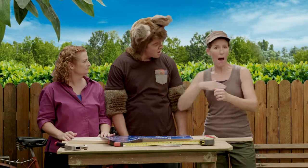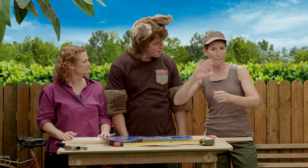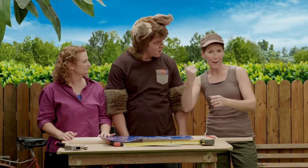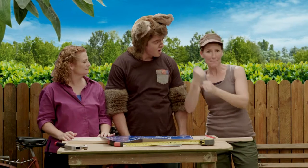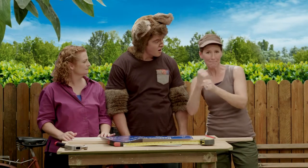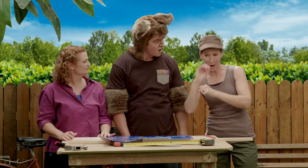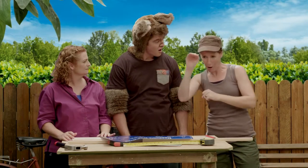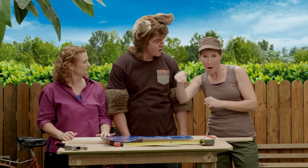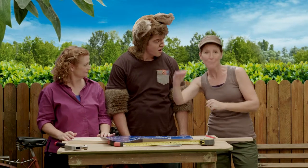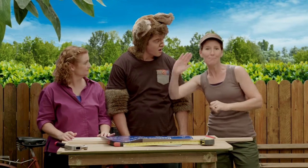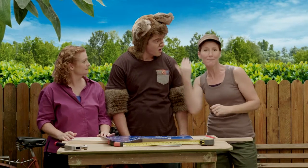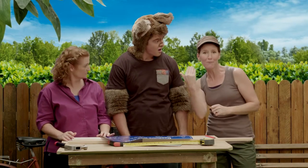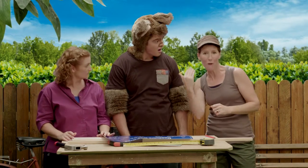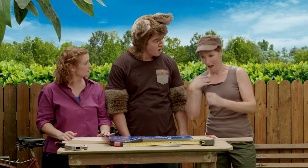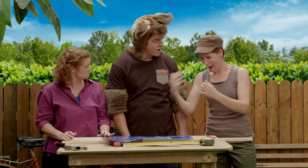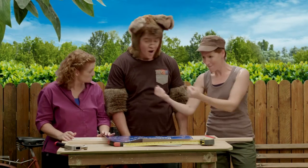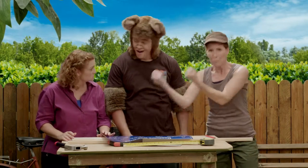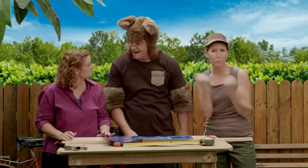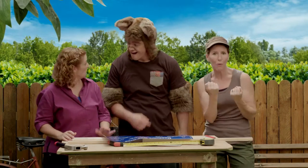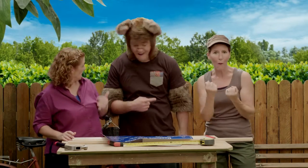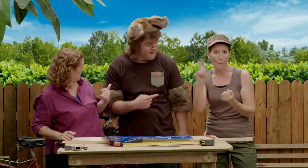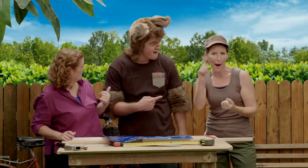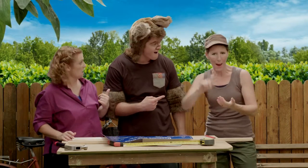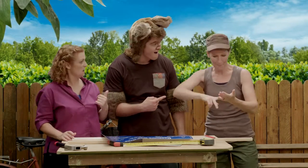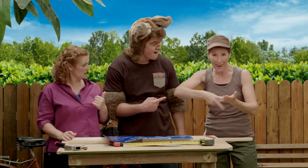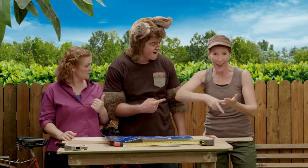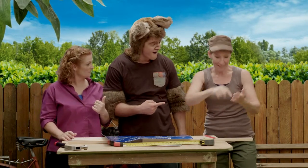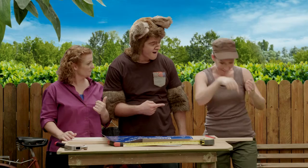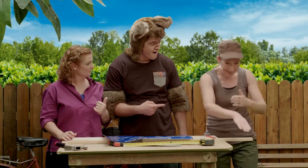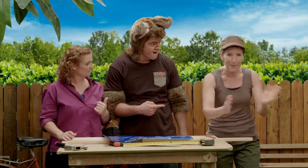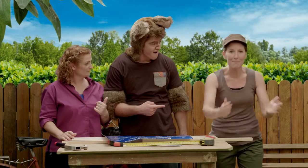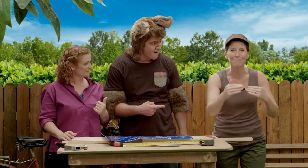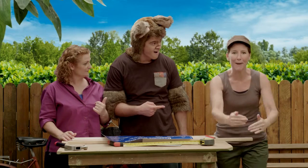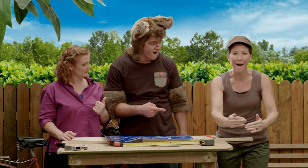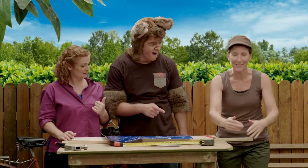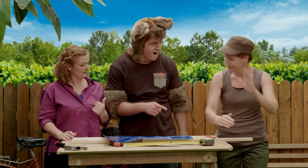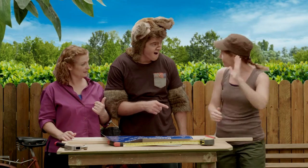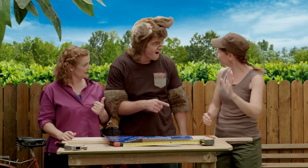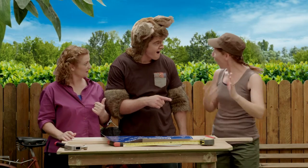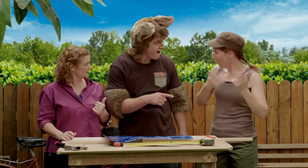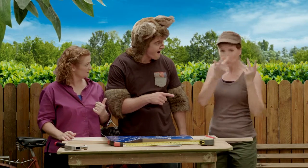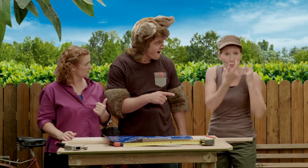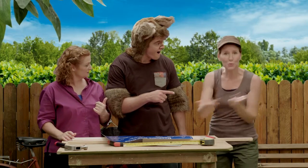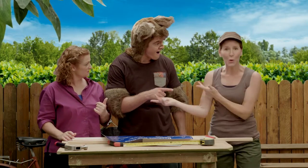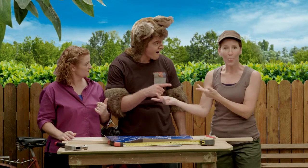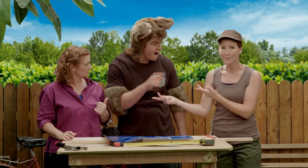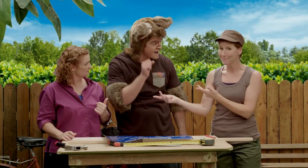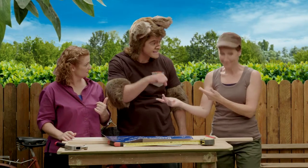I actually just made one at home and luckily I have the plans with me in my toolbox. I'm happy to show you.